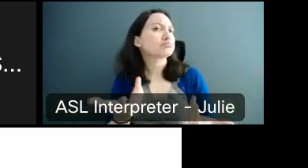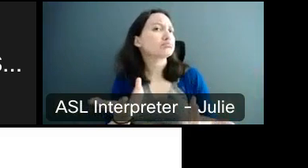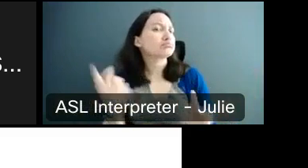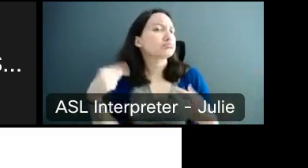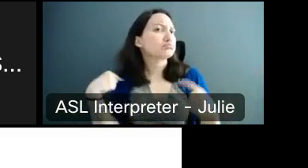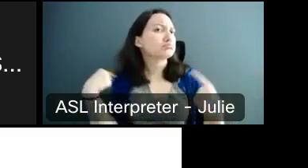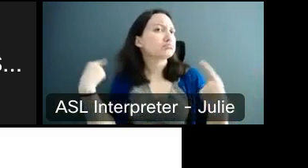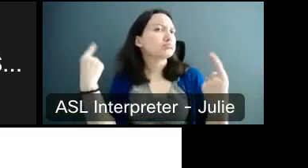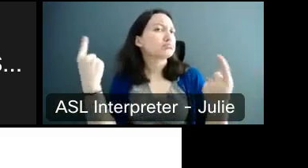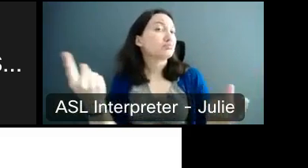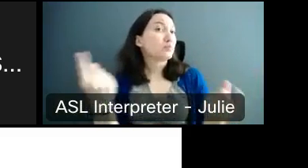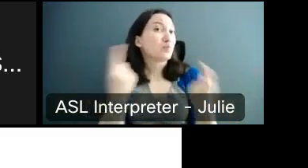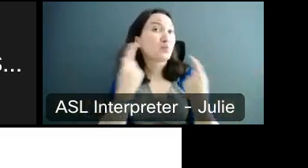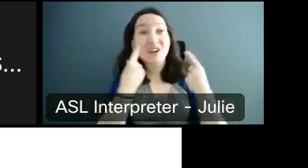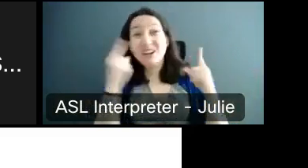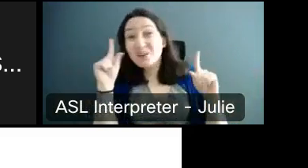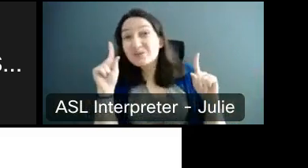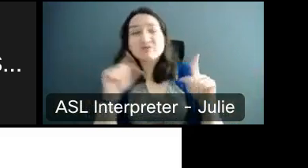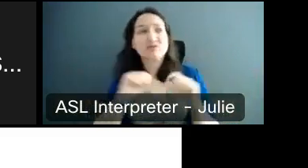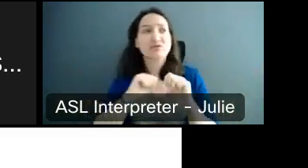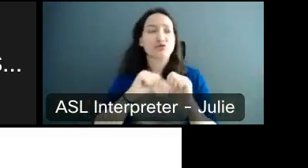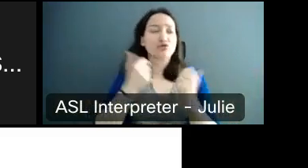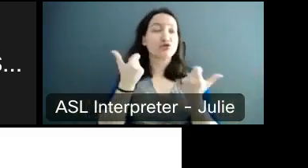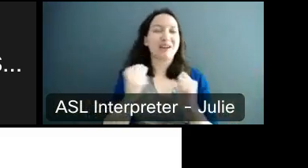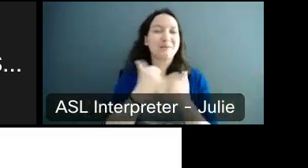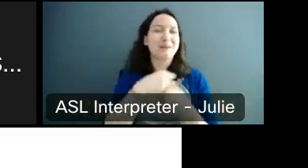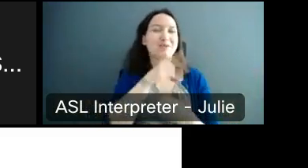Work out to try to make sure we are sort of incentivizing.